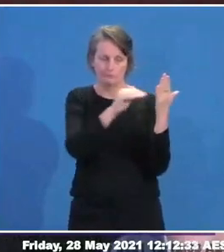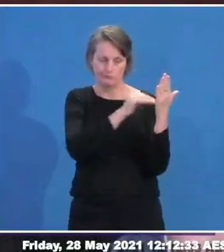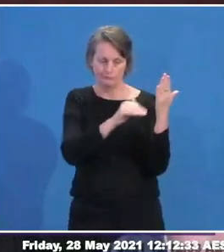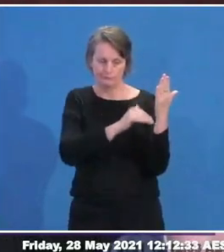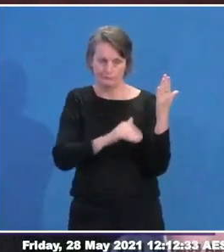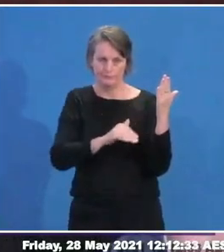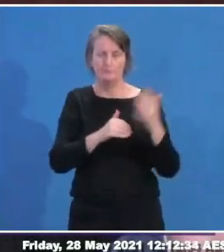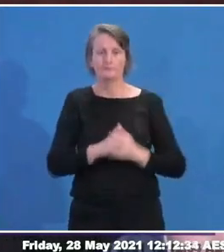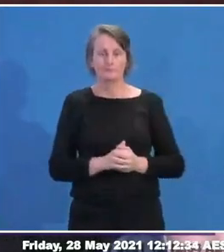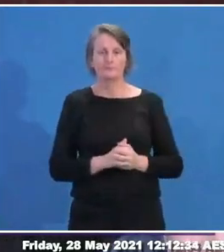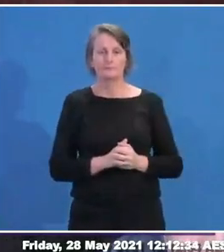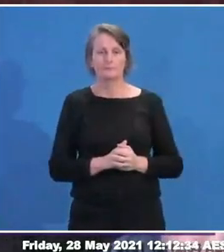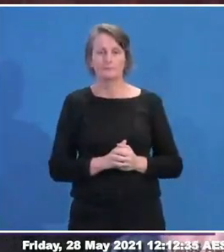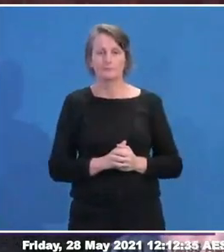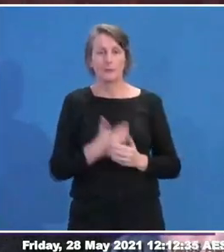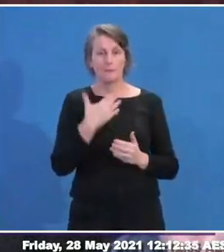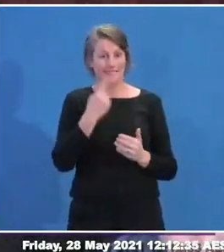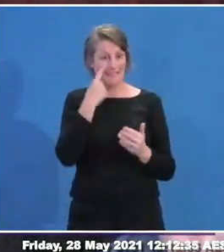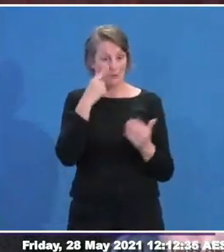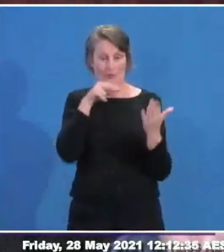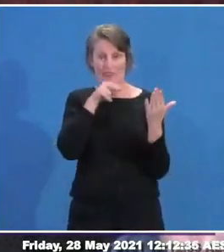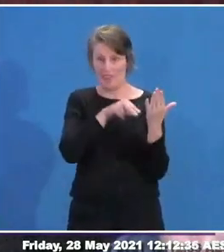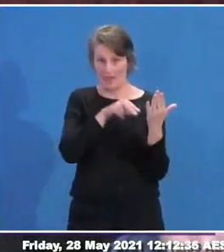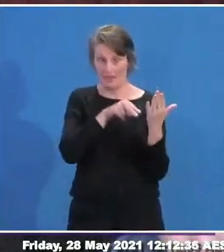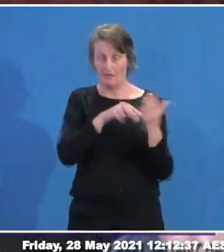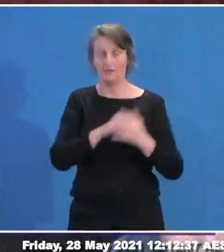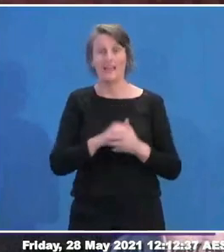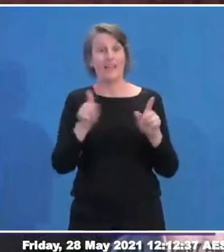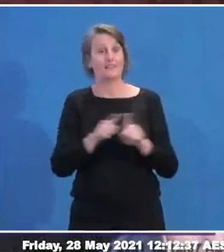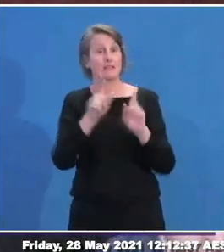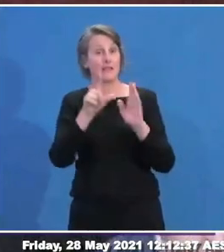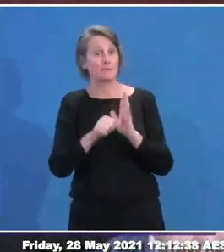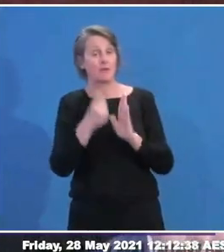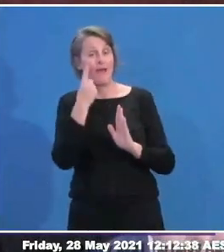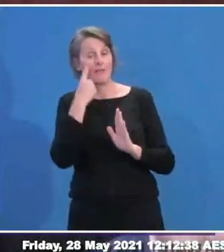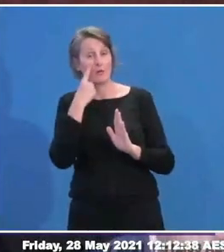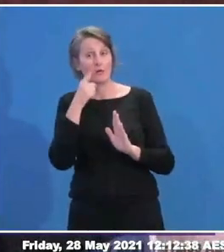Can you hold that page and also pull up Ms Piaud's first report,